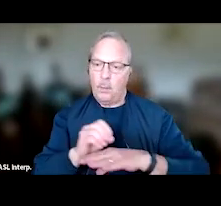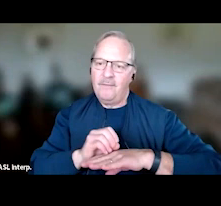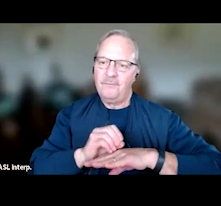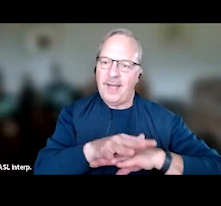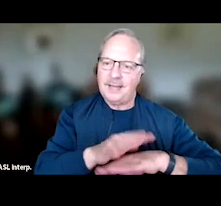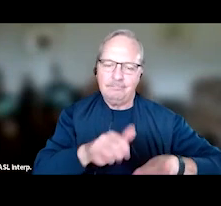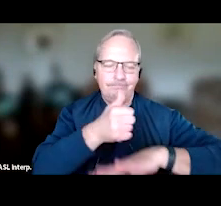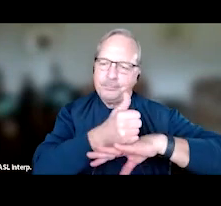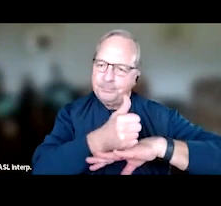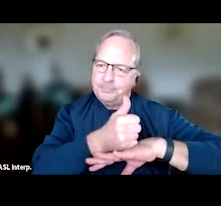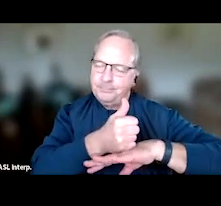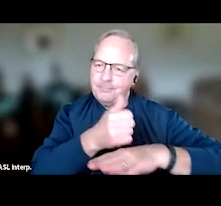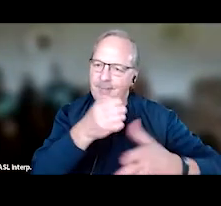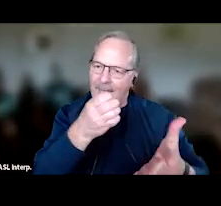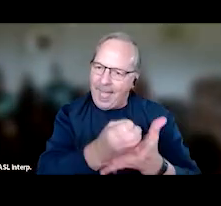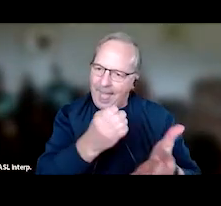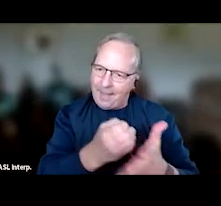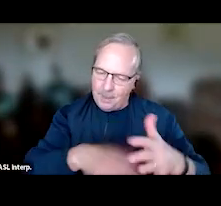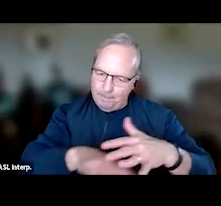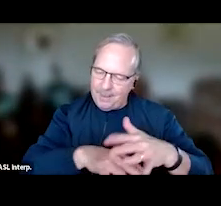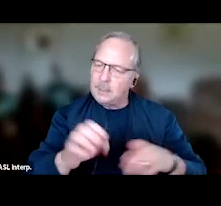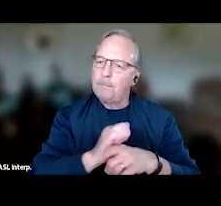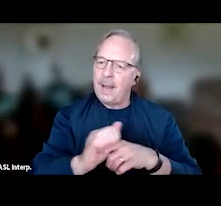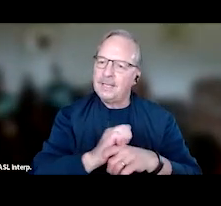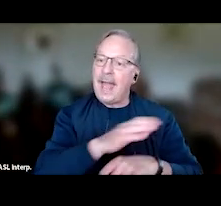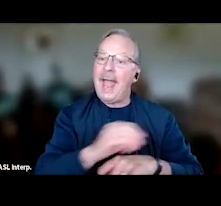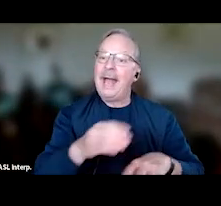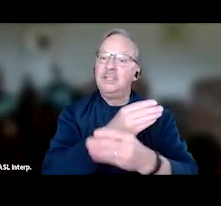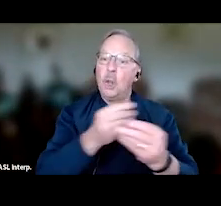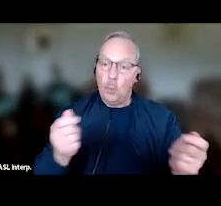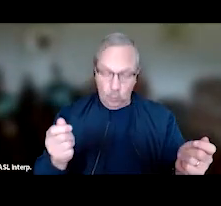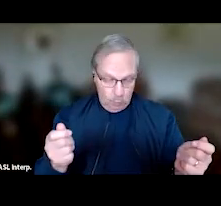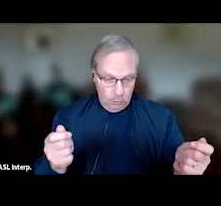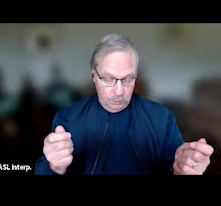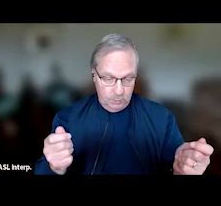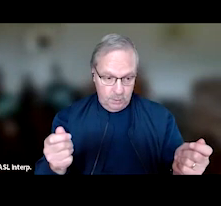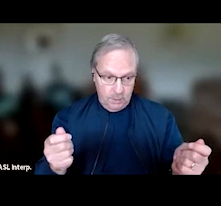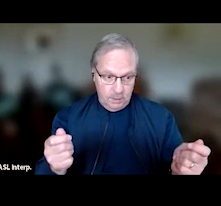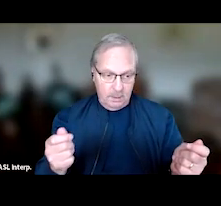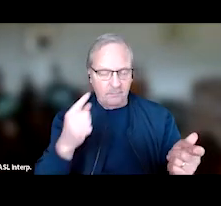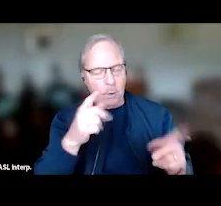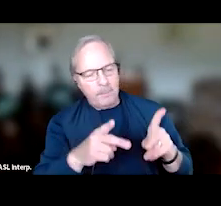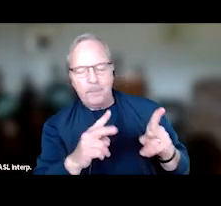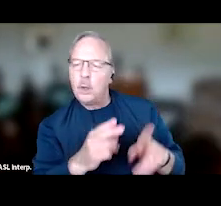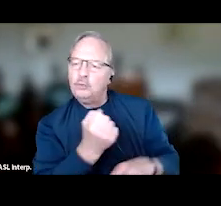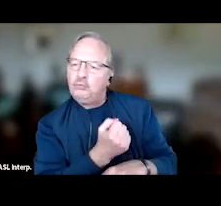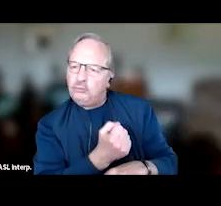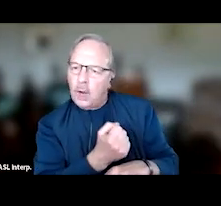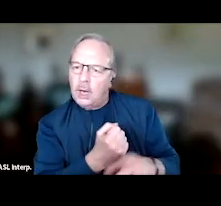evidence-based practices and solutions, serving people who use drugs and who have co-occurring behavioral health needs.